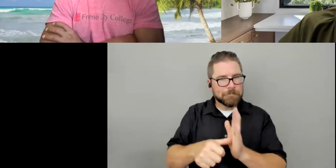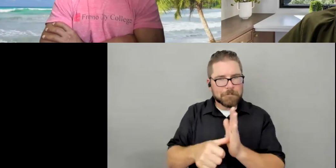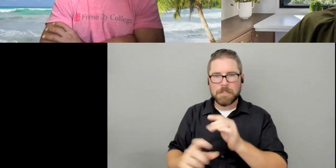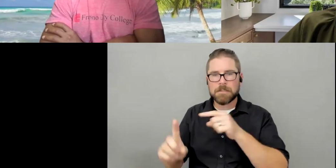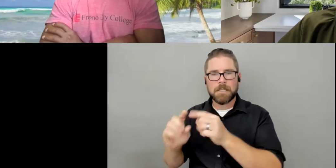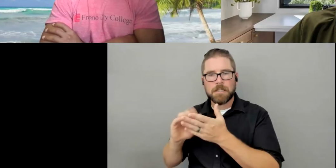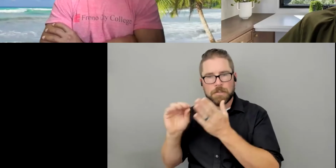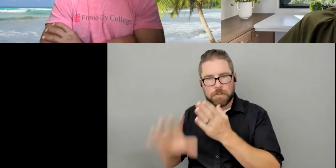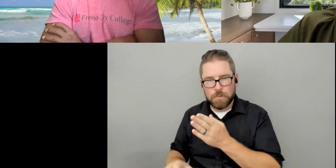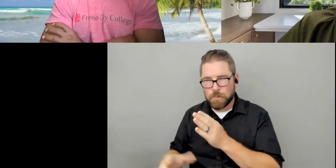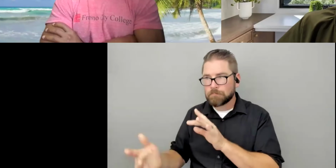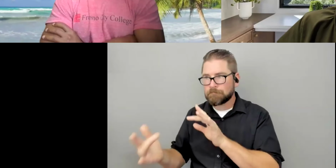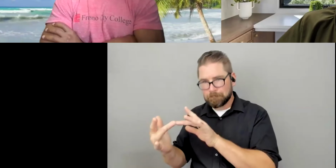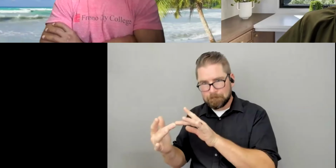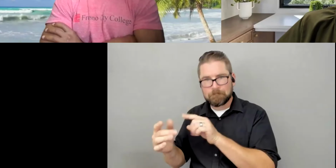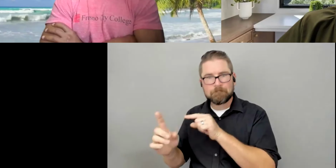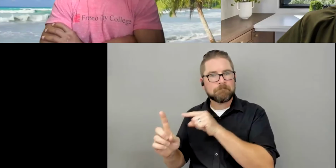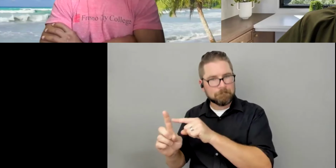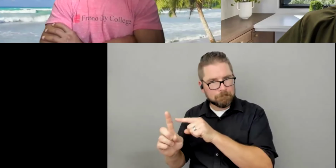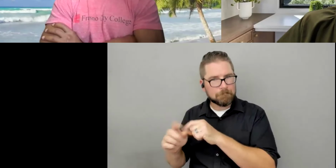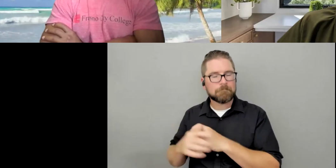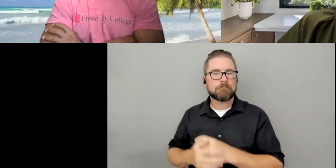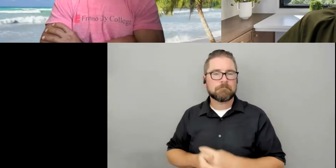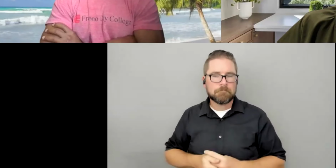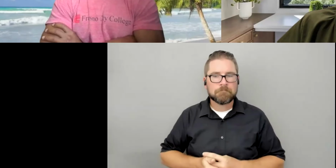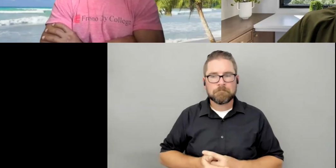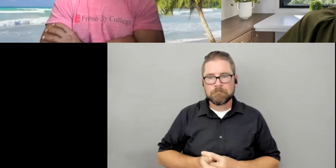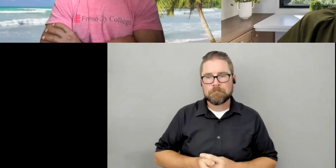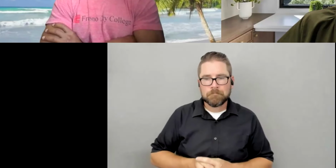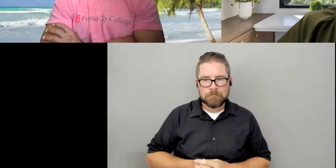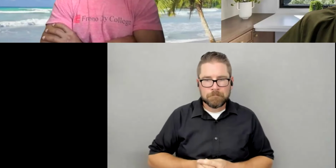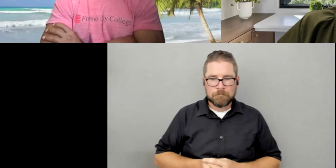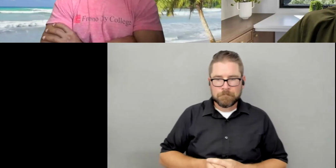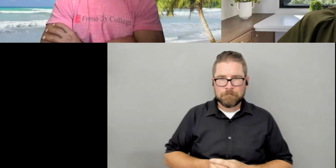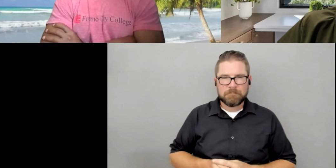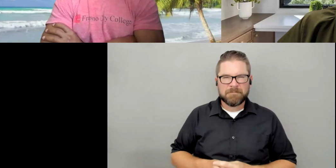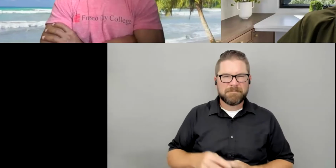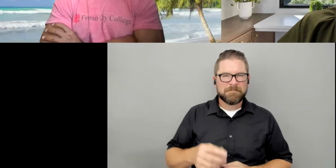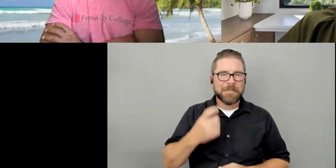you know, the students we can take them to the water. We can't force them to drink.